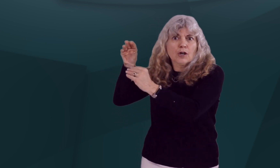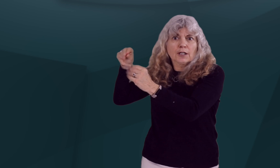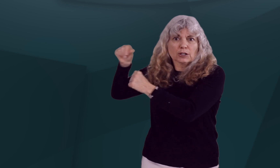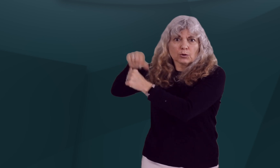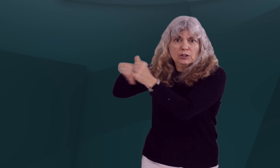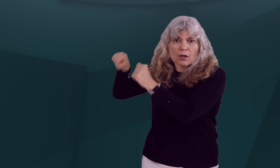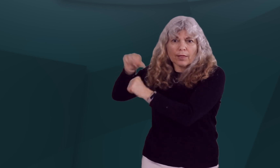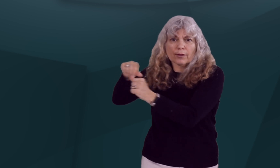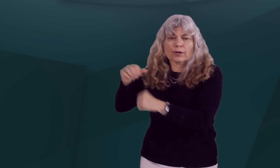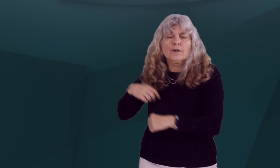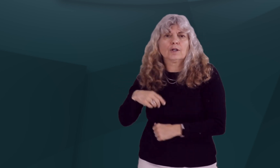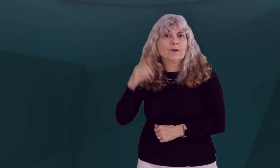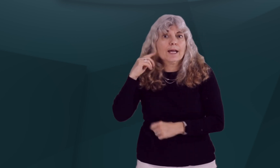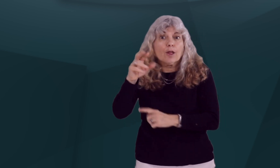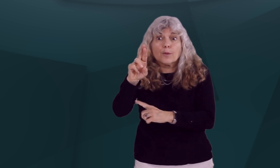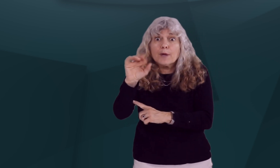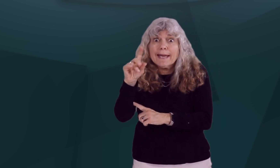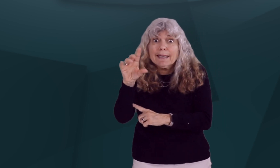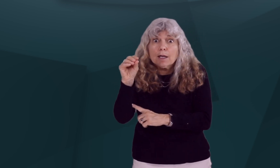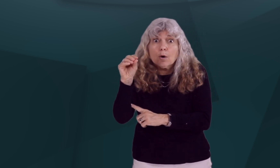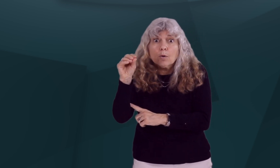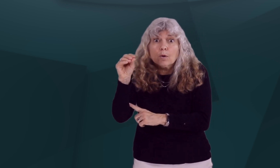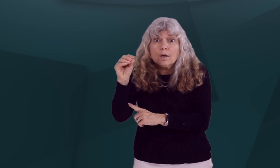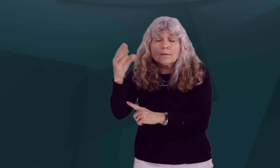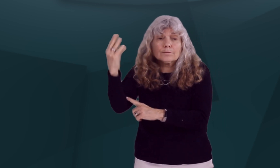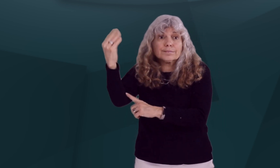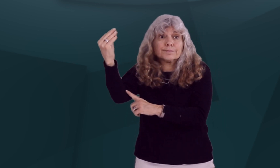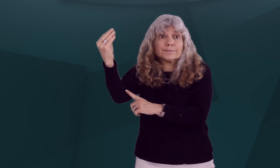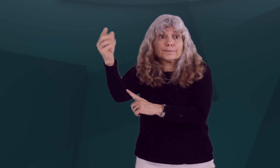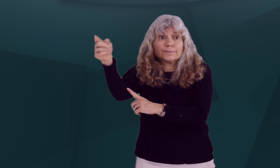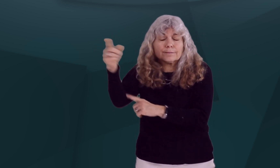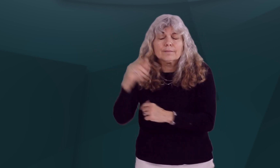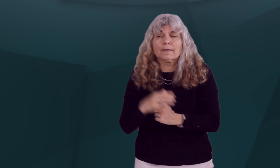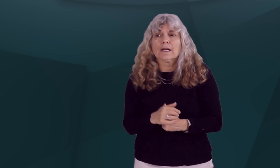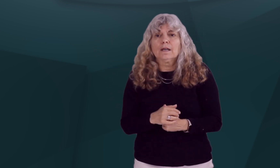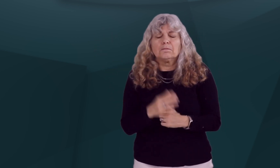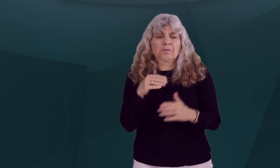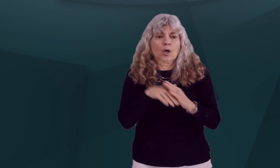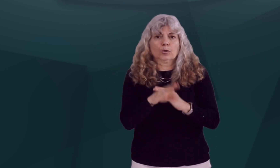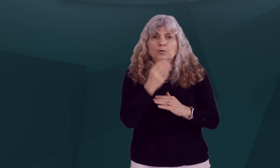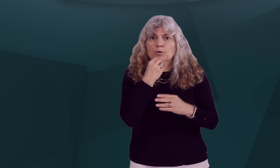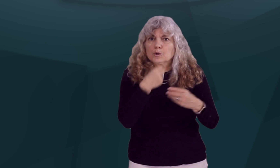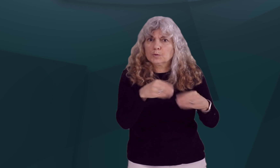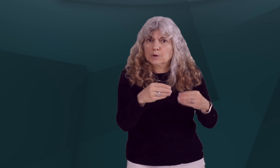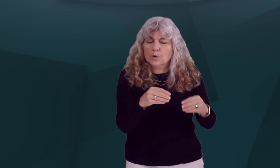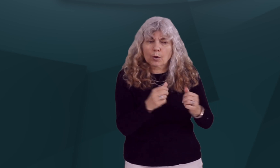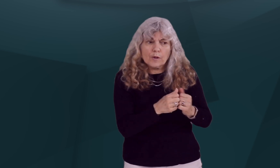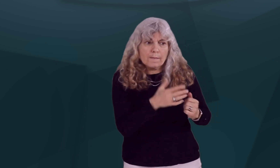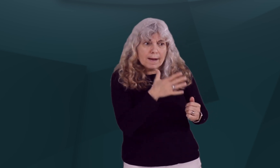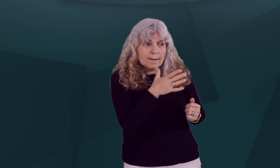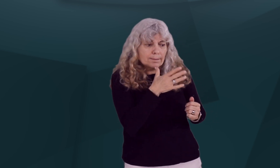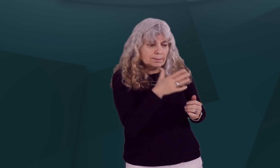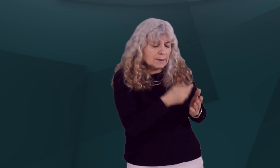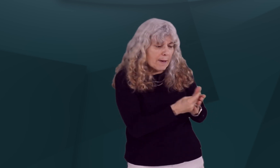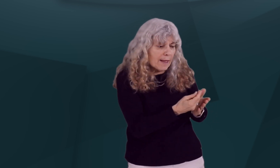By overhearing conversations around you in the background. Your parents talking to each other, listening to the radio,